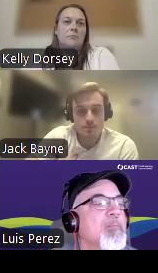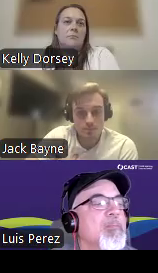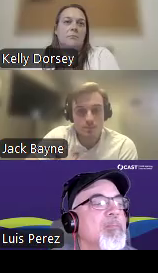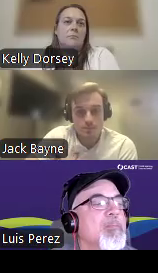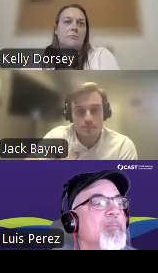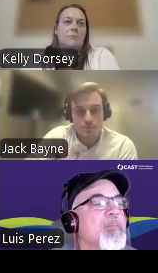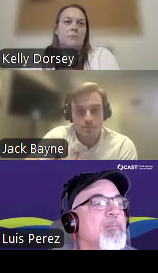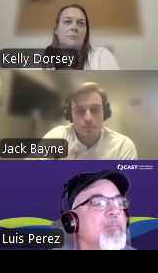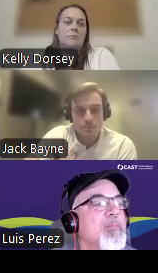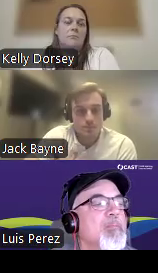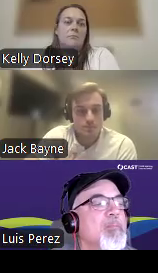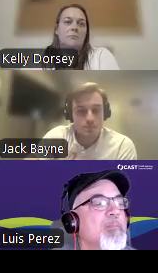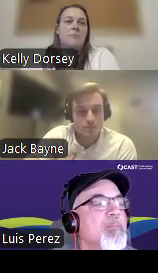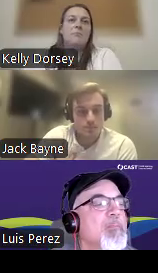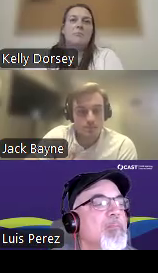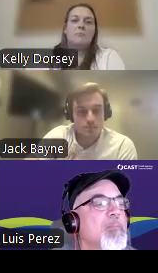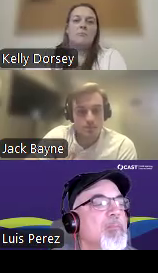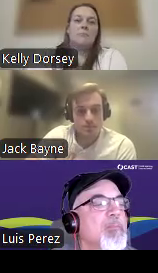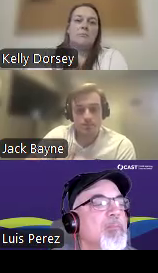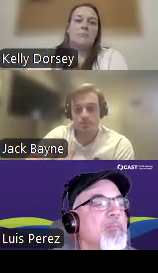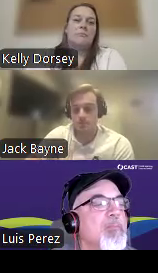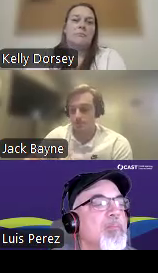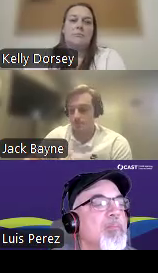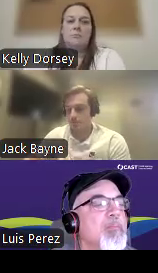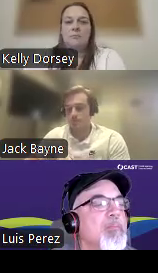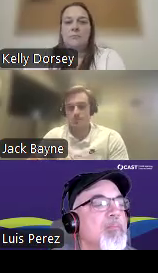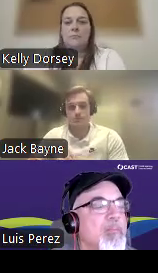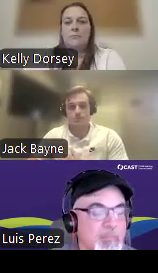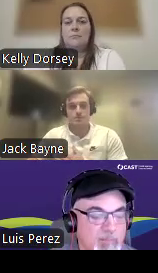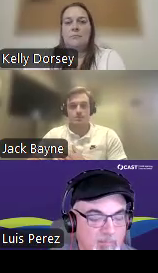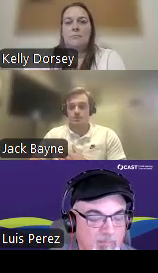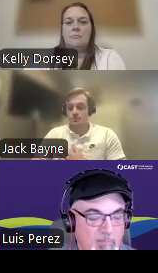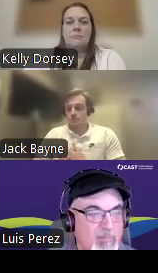because they are fantastic. But we are about ready to wrap up. So if we want to move to